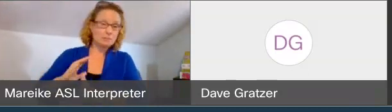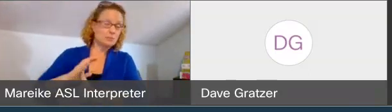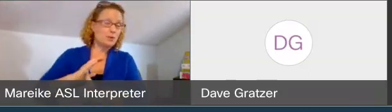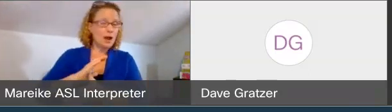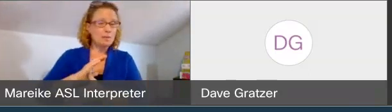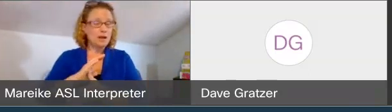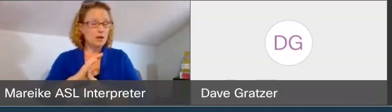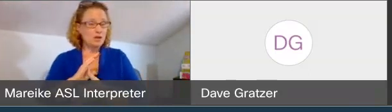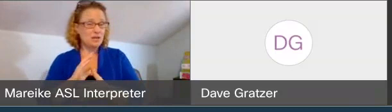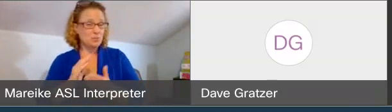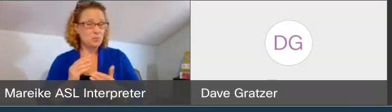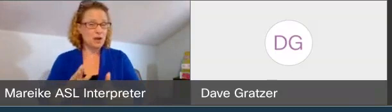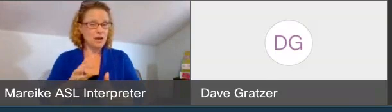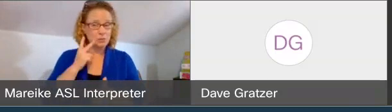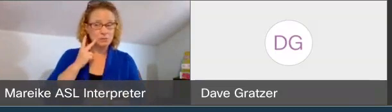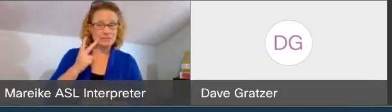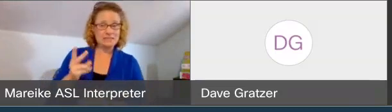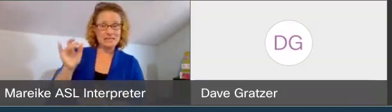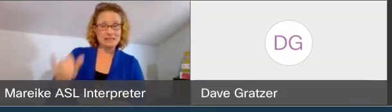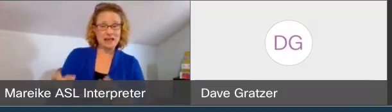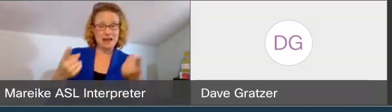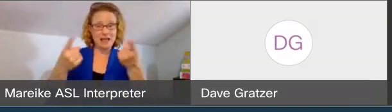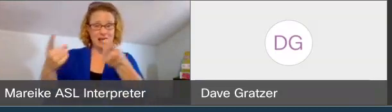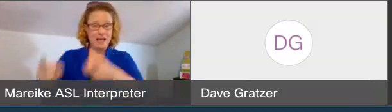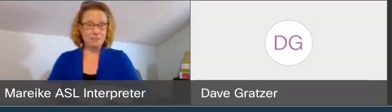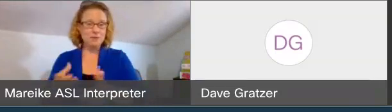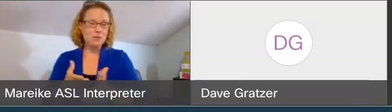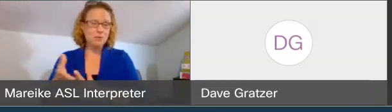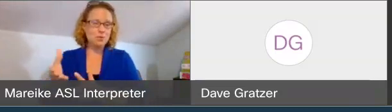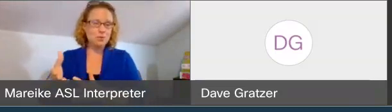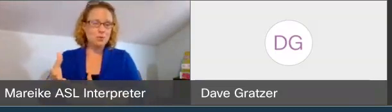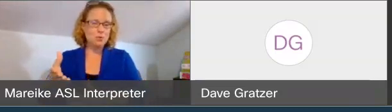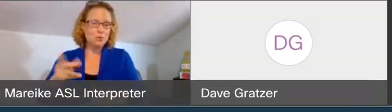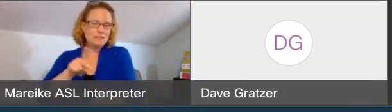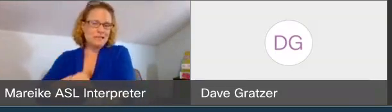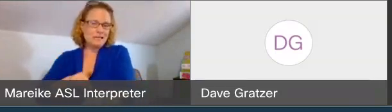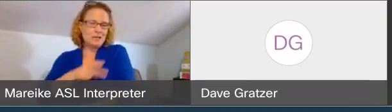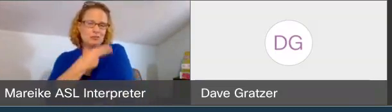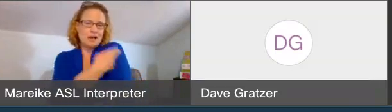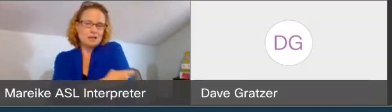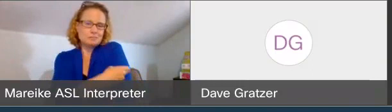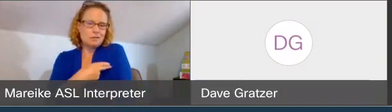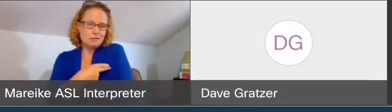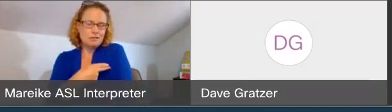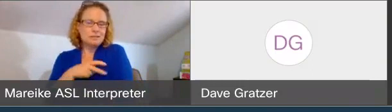really through psych hospital use. So psychiatric ER visits